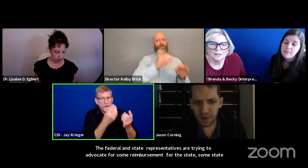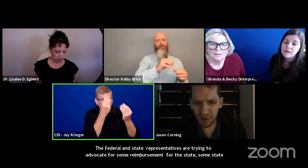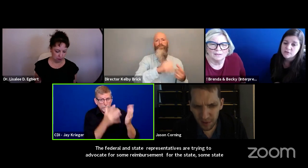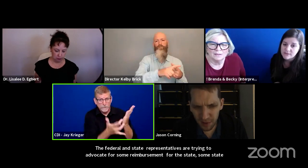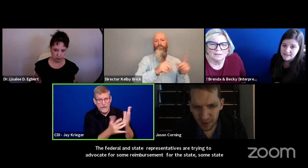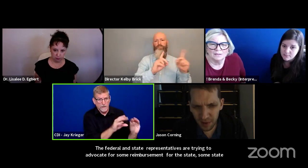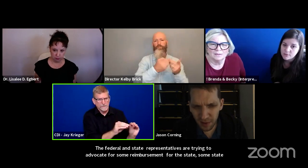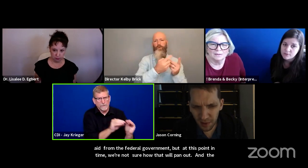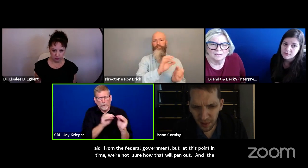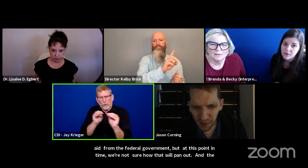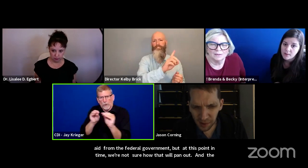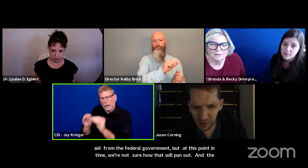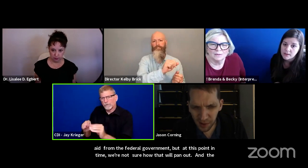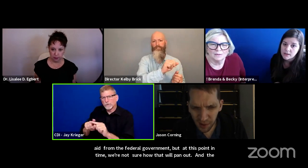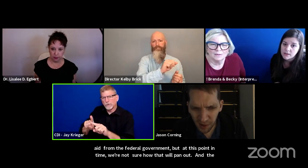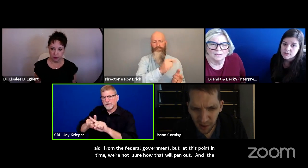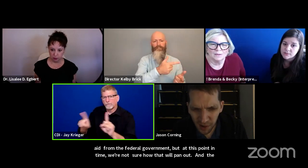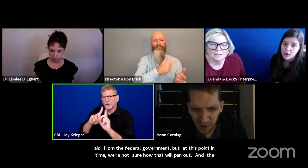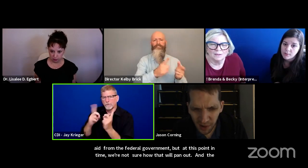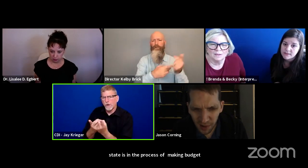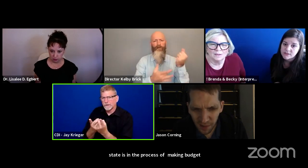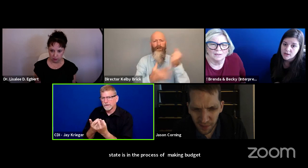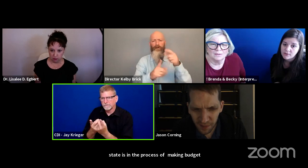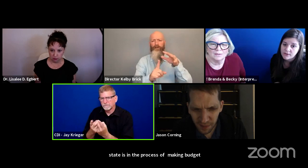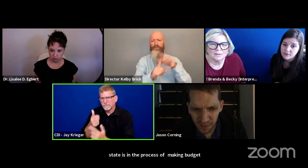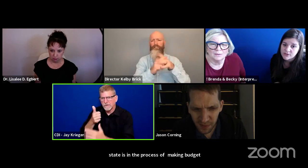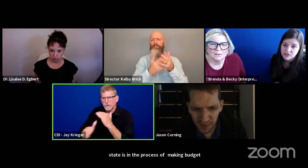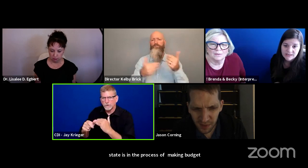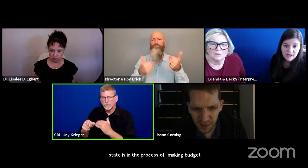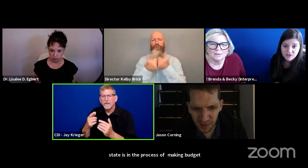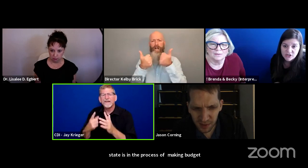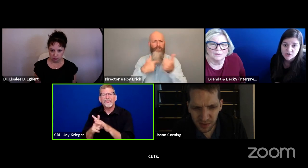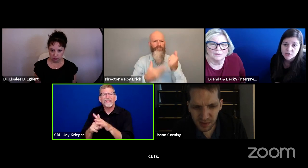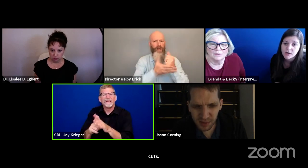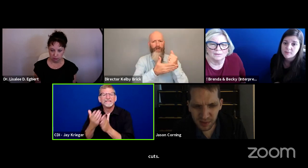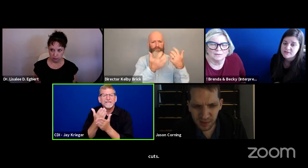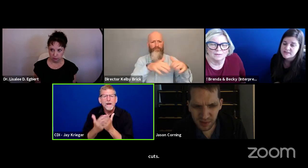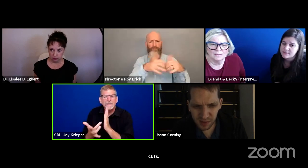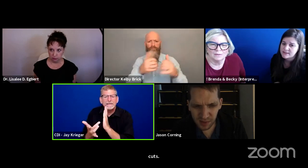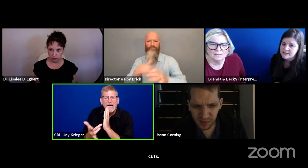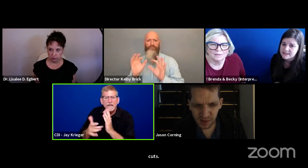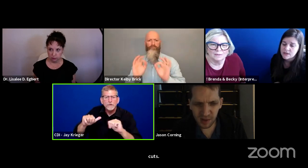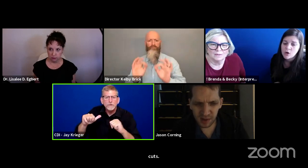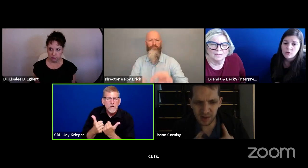Maryland Relay moved from Department of Information Technology to under Department of Disabilities.